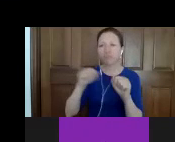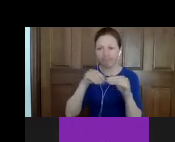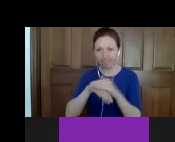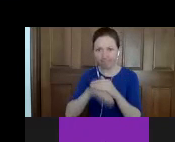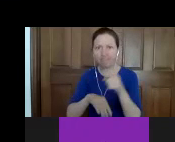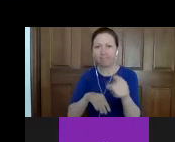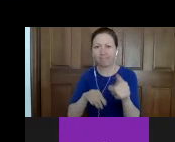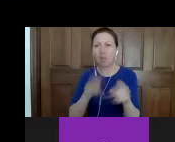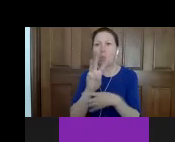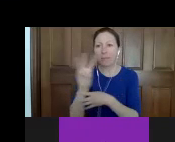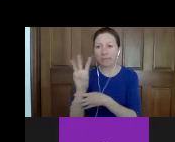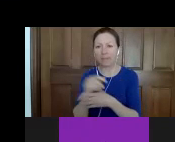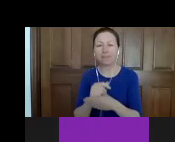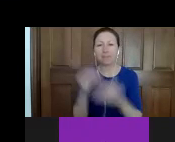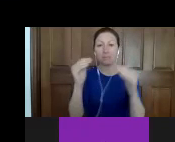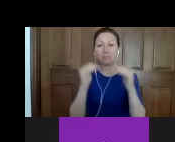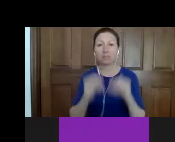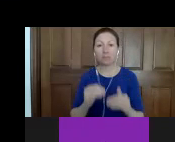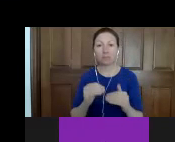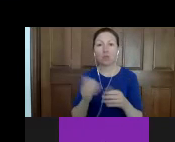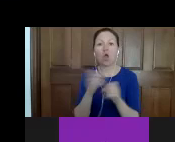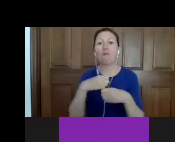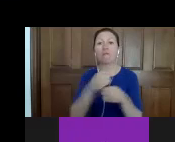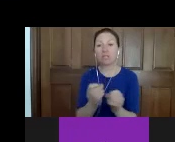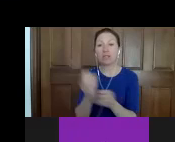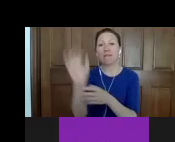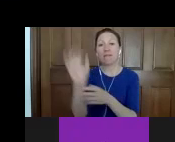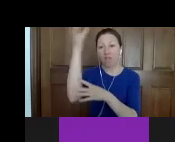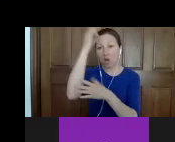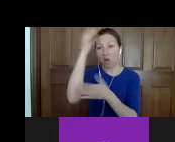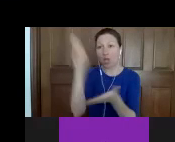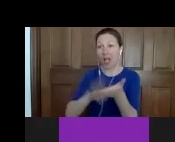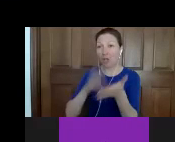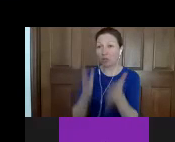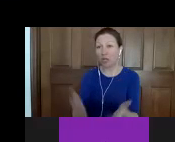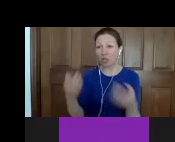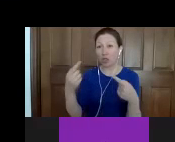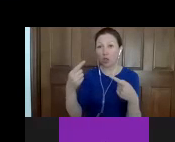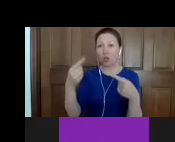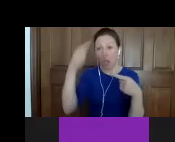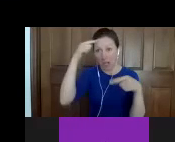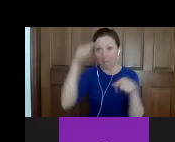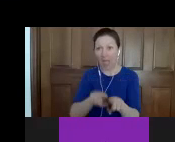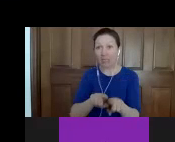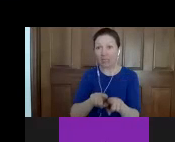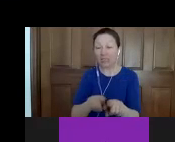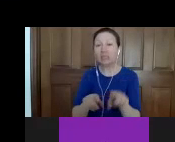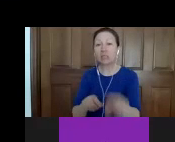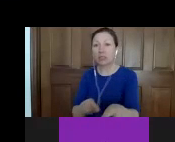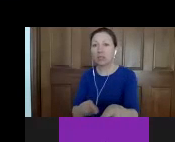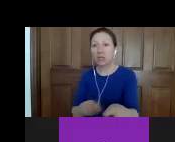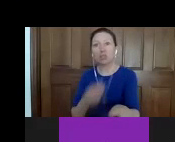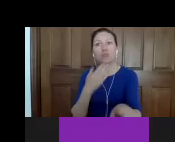the officer of federal contractor compliance programs offers a full description of kinds